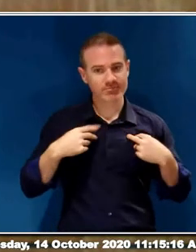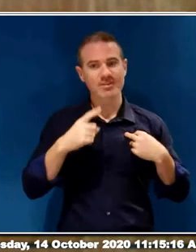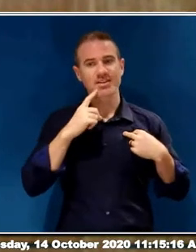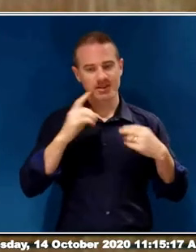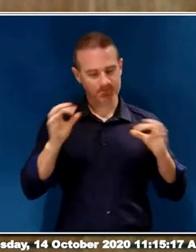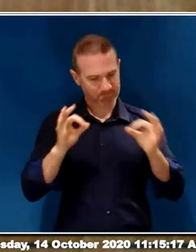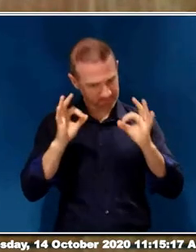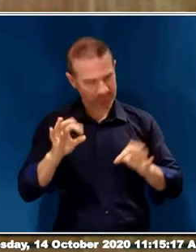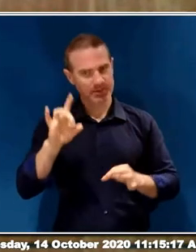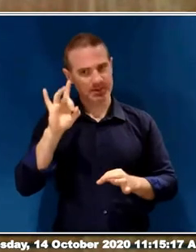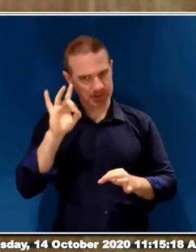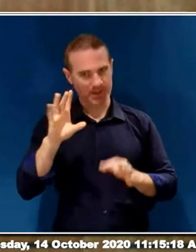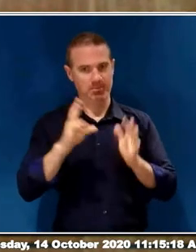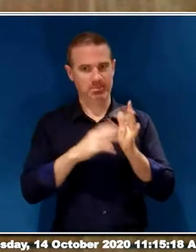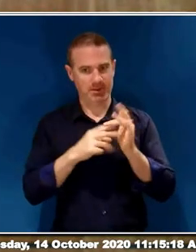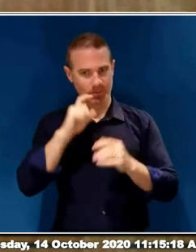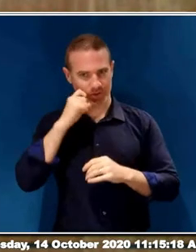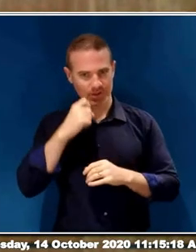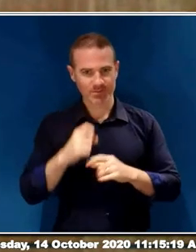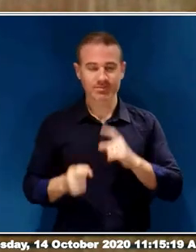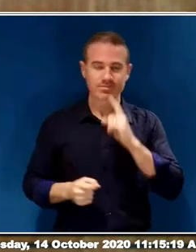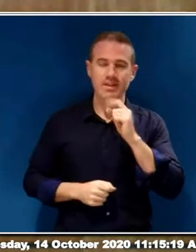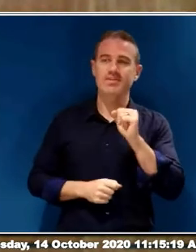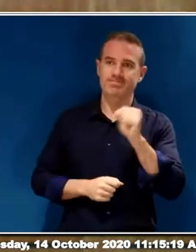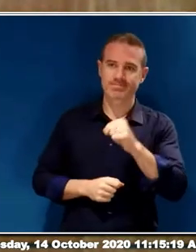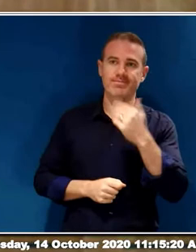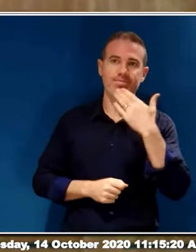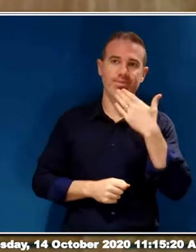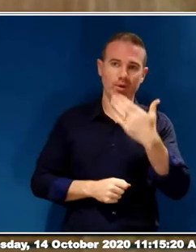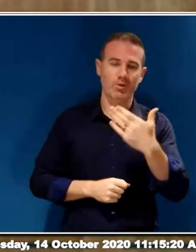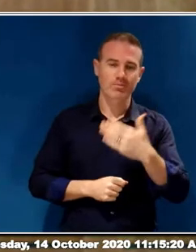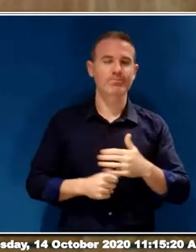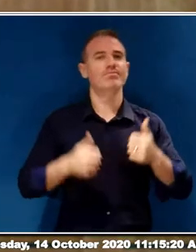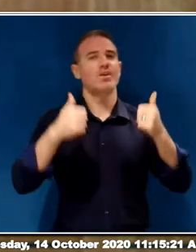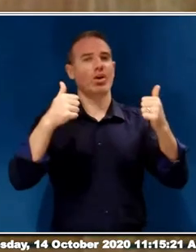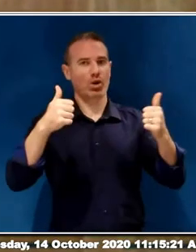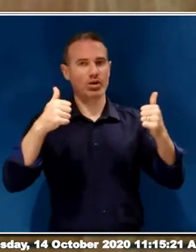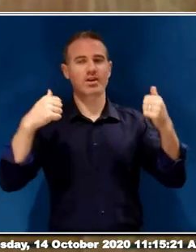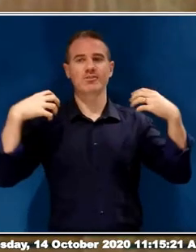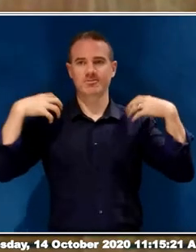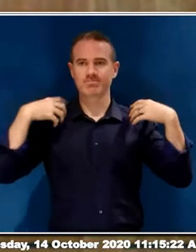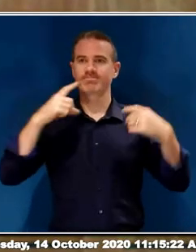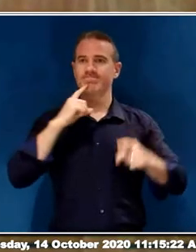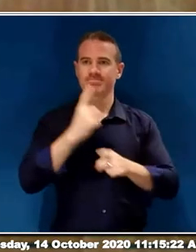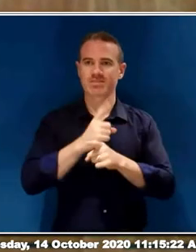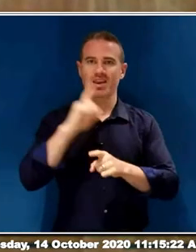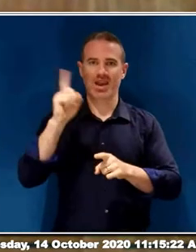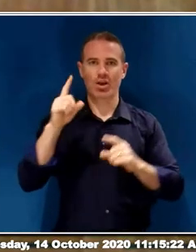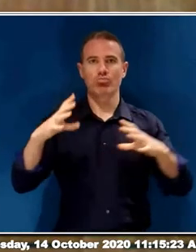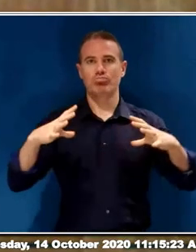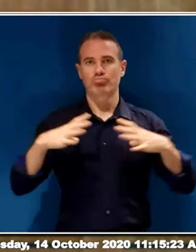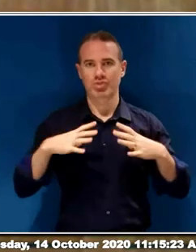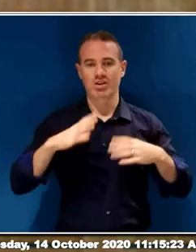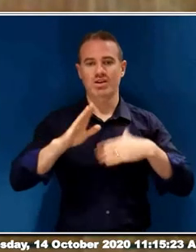Yes. Thank you, Commissioner. Okay. We will take a break until 11.35 Brisbane time